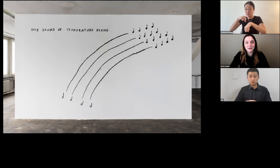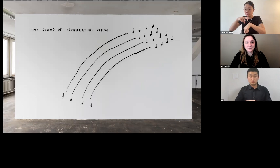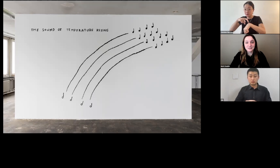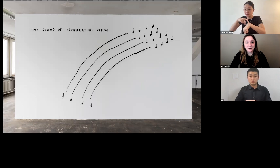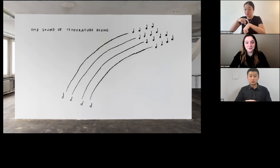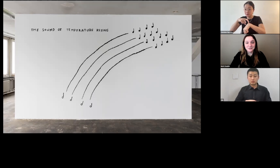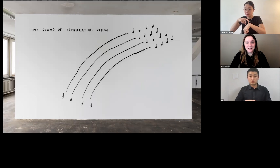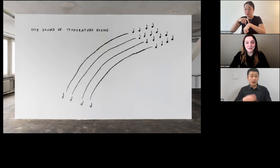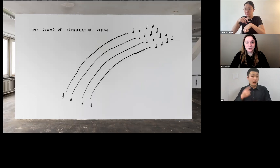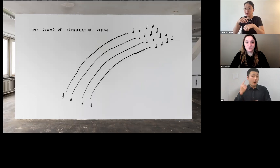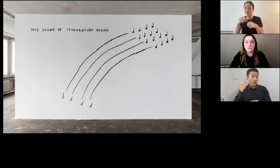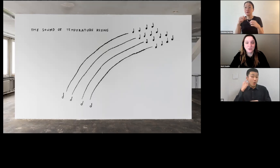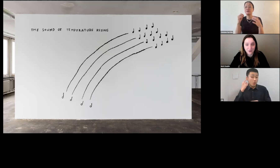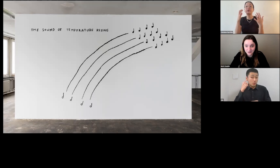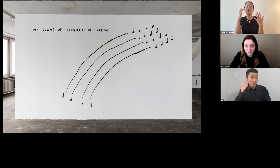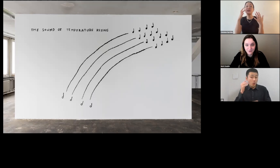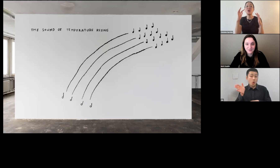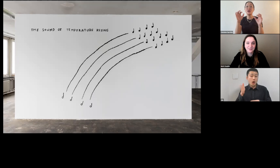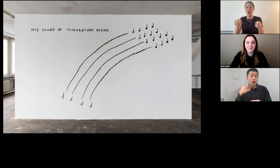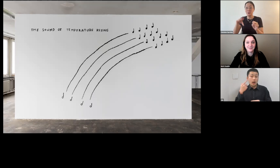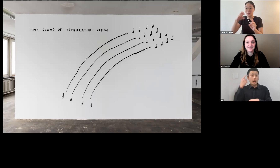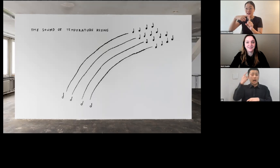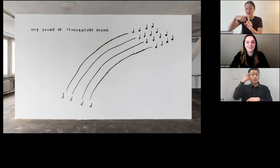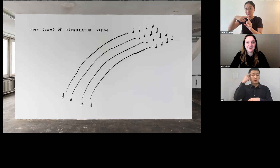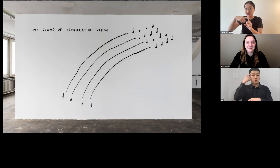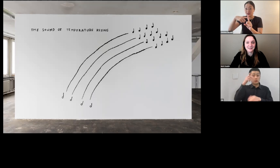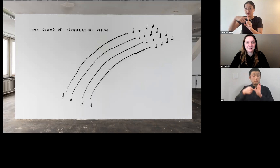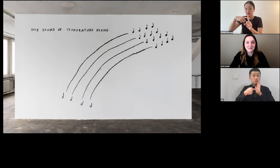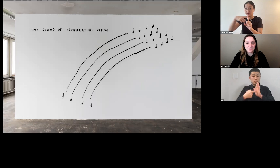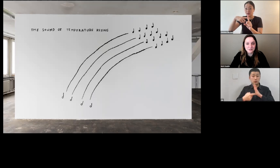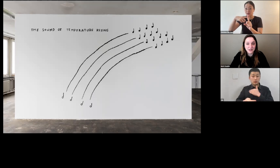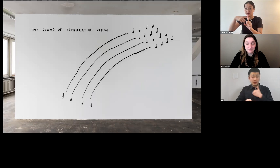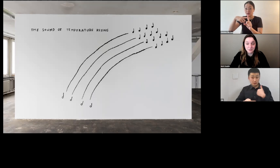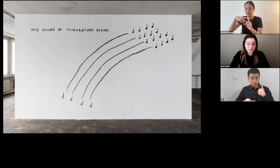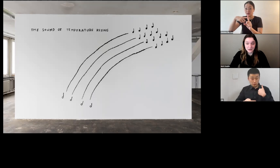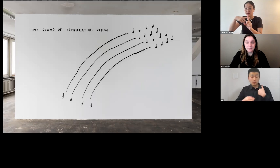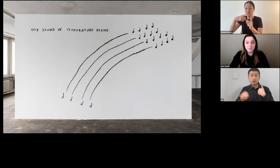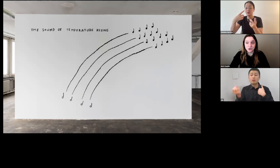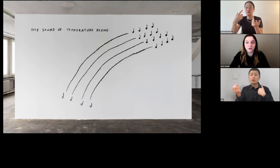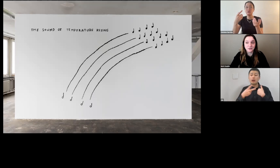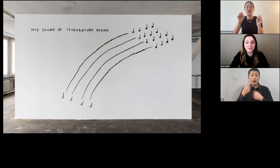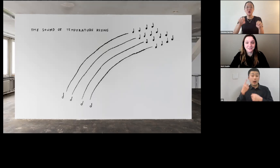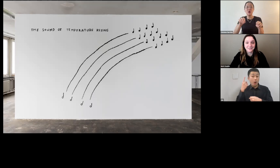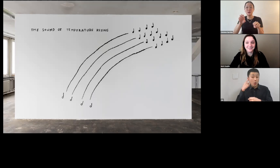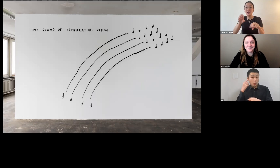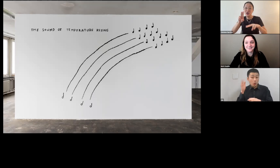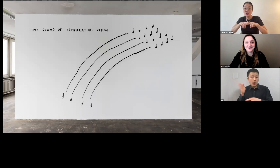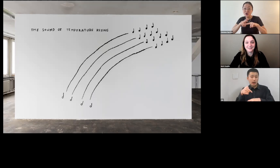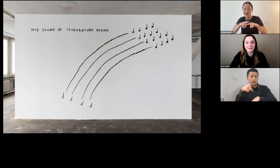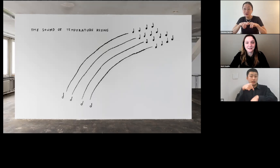Sound can show time. Sound can be a temperature.